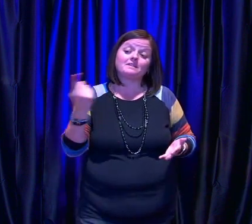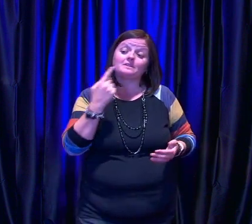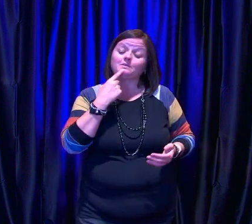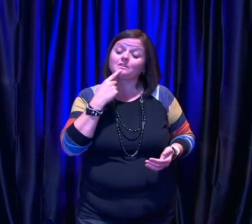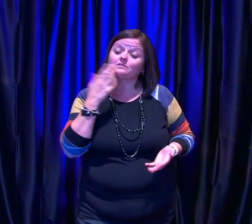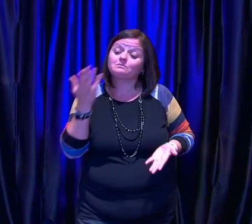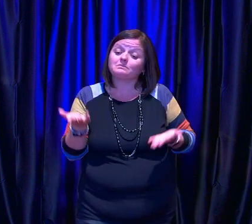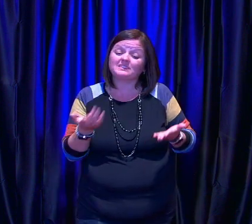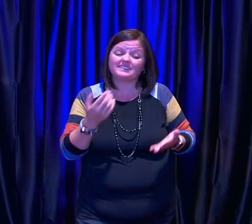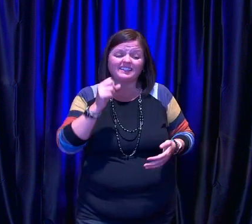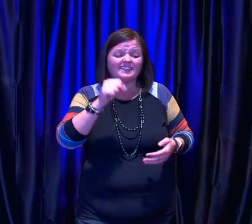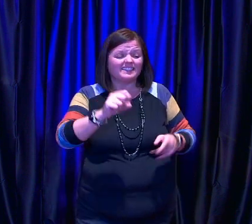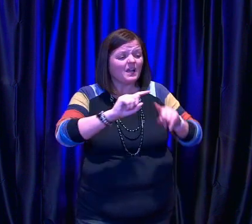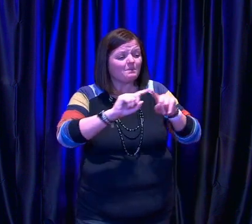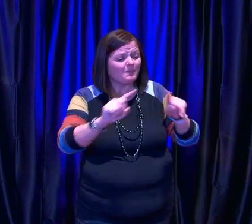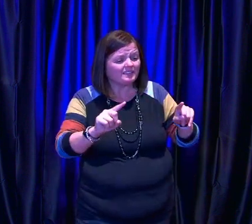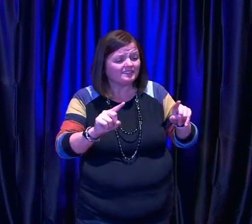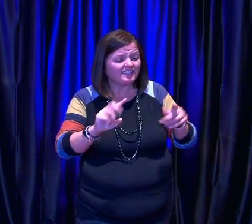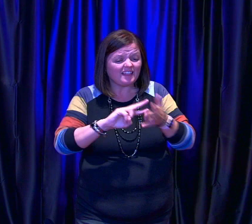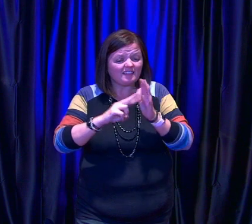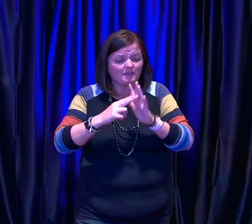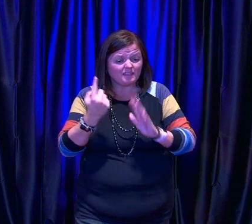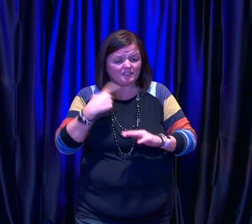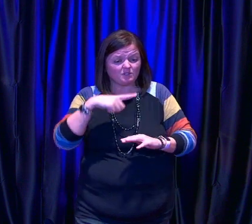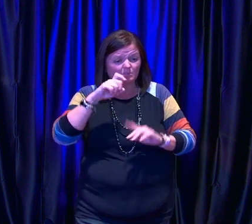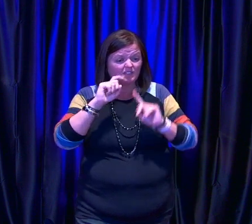well yeah we so that means we need to go to church